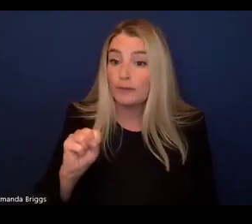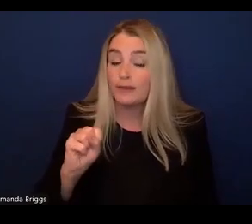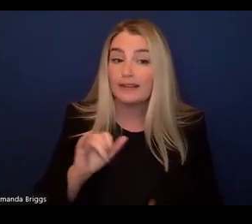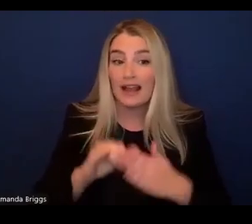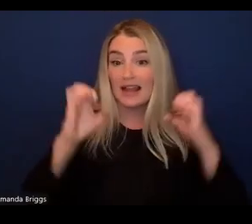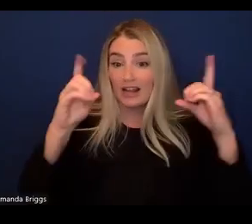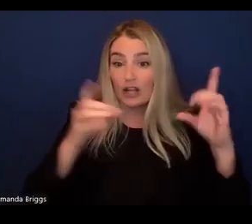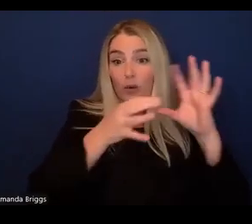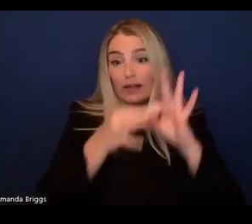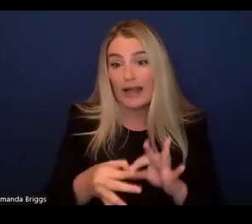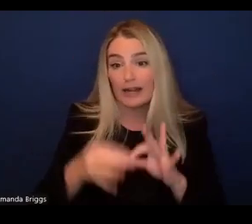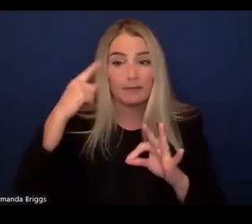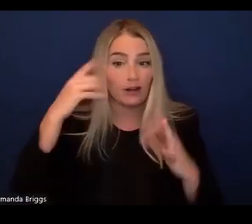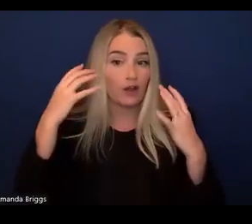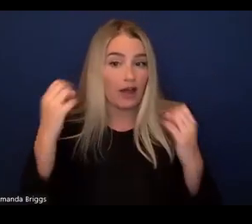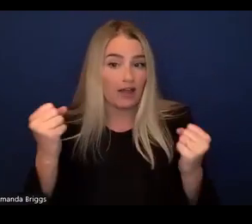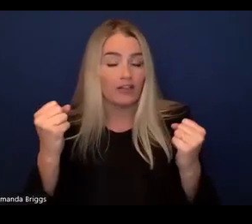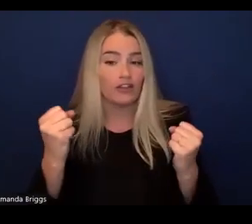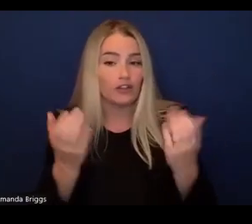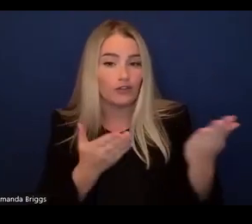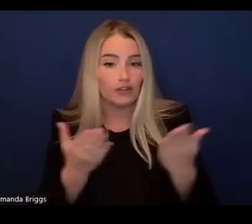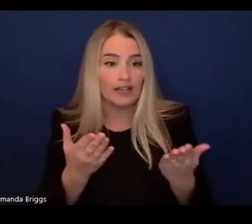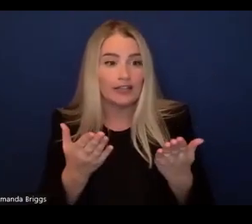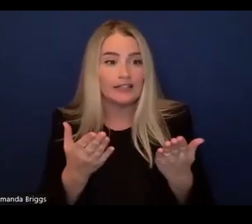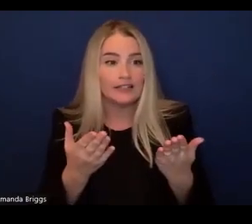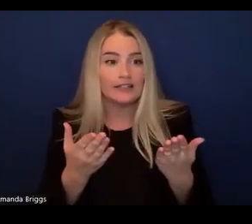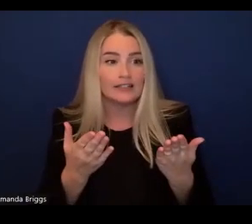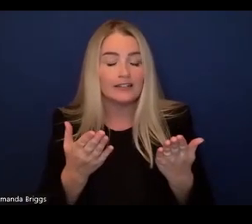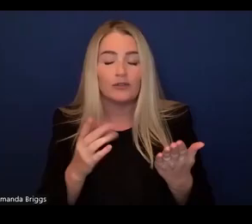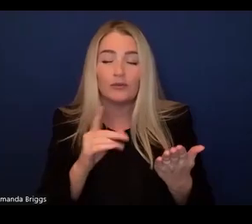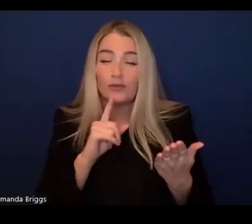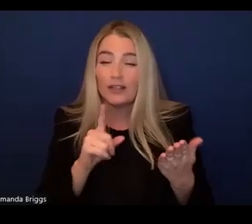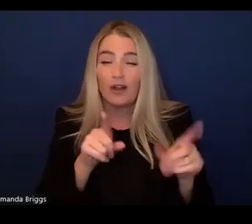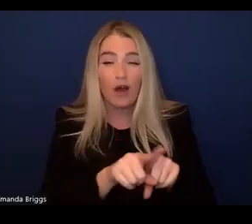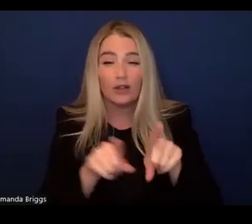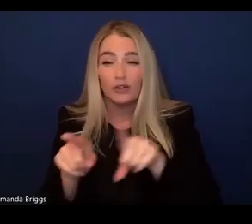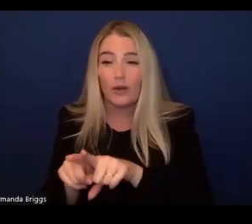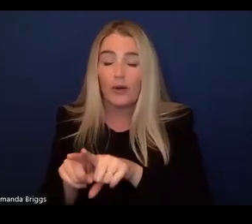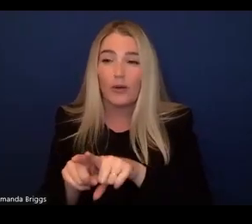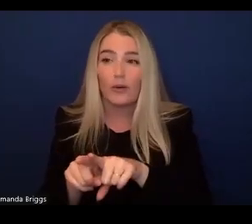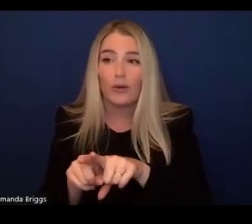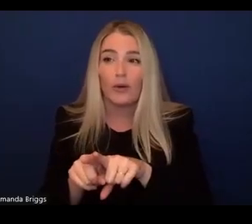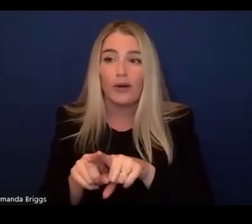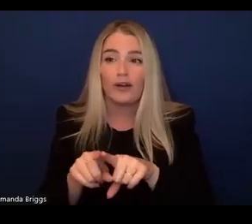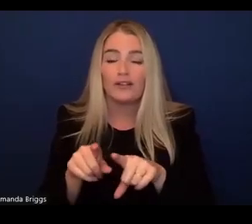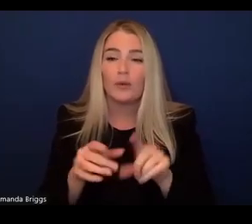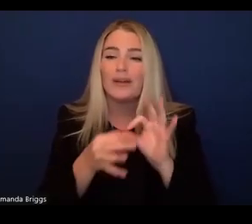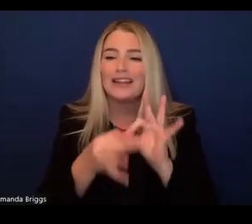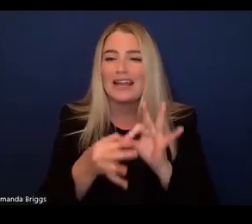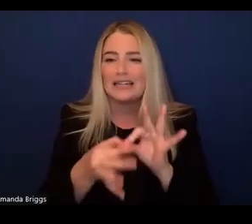Related Mental Health Services is a is it's also looked at as a related service.